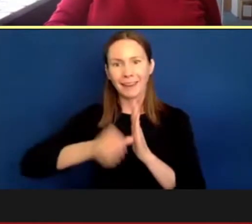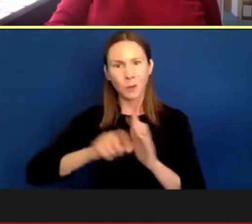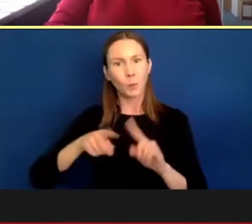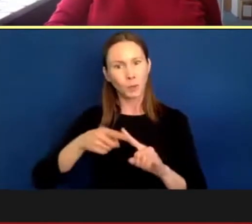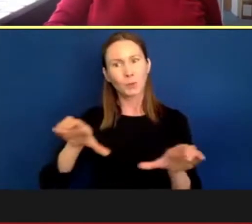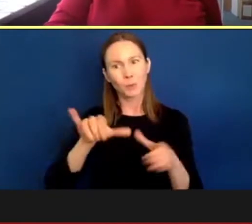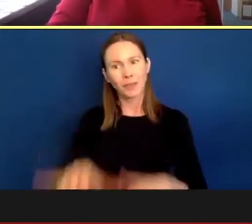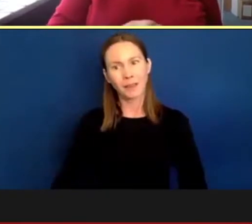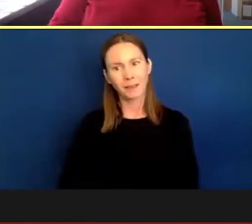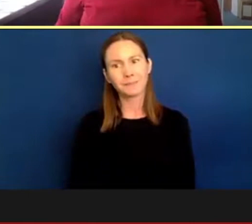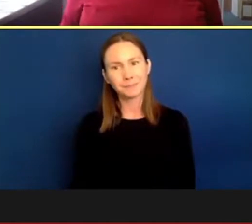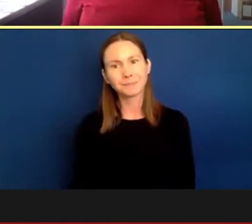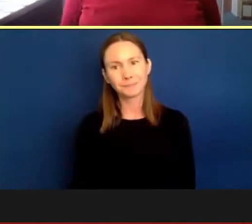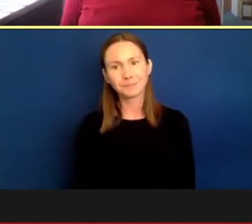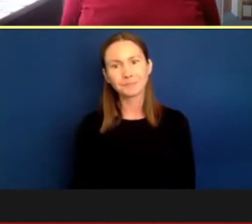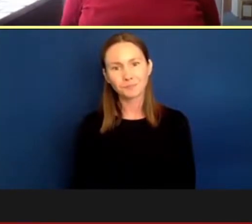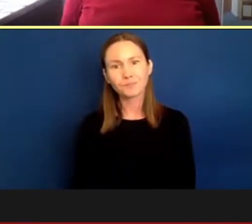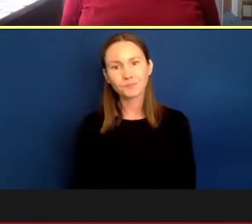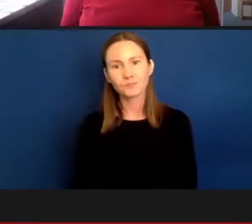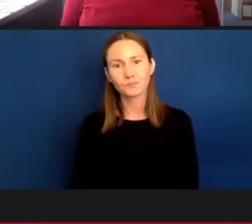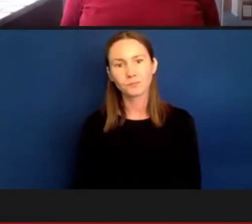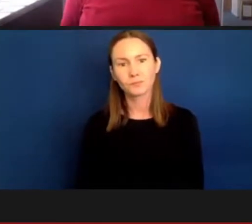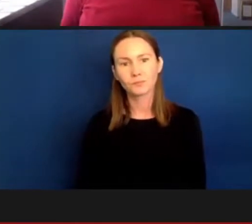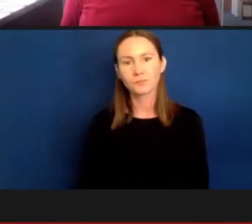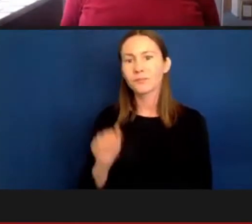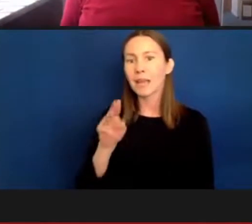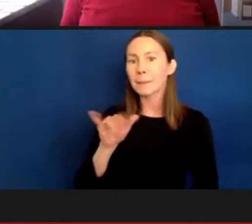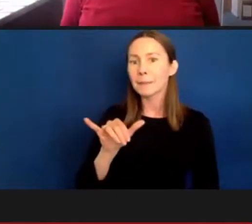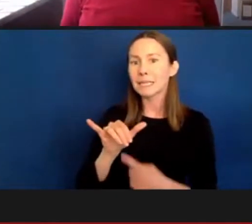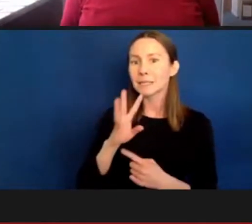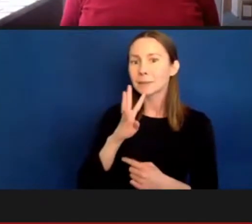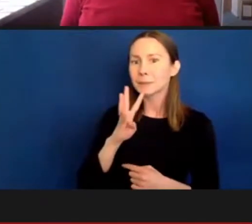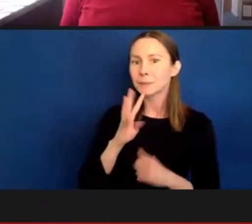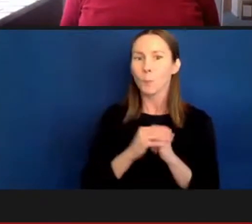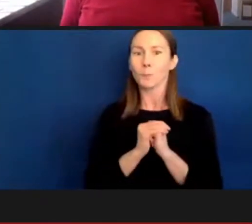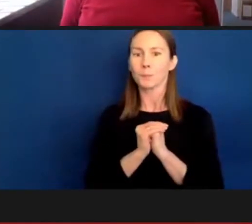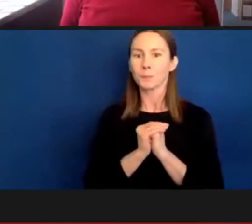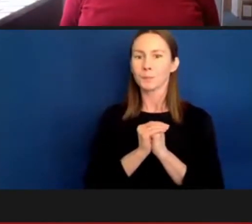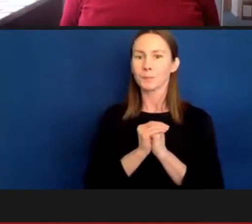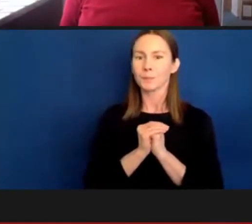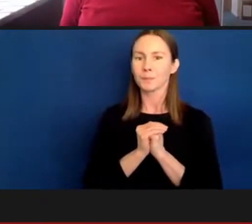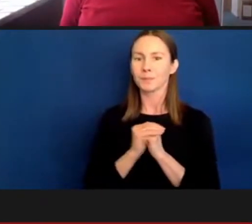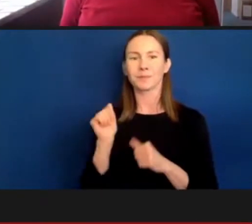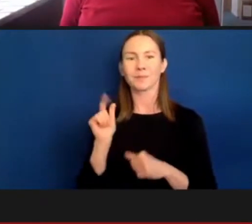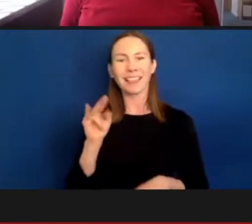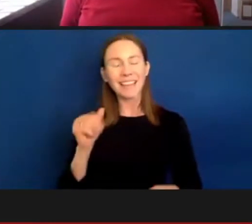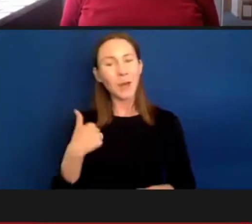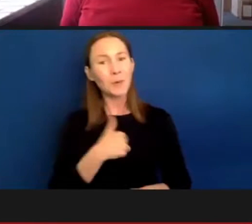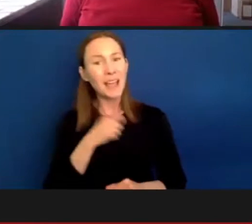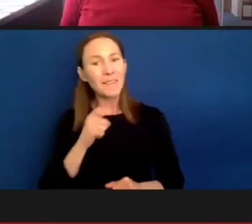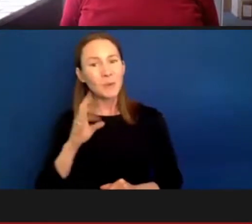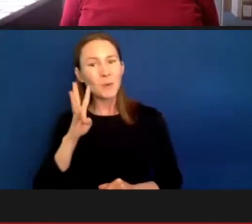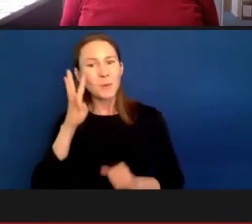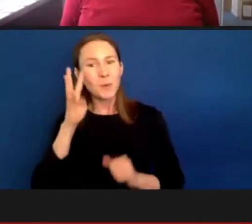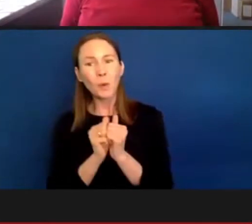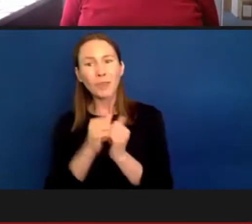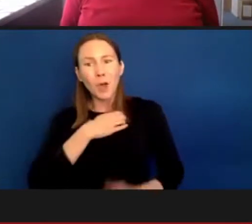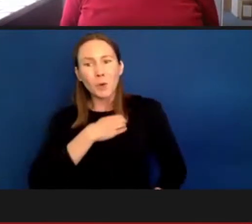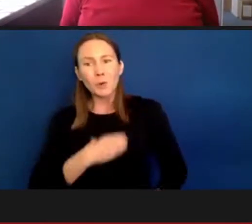[That’s] why need to come up with a wish list, that we need to aim for.